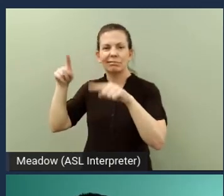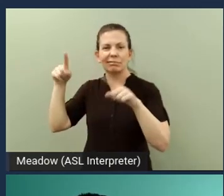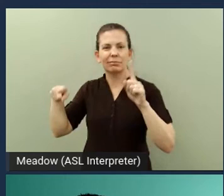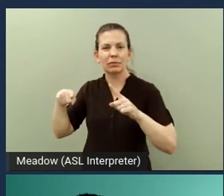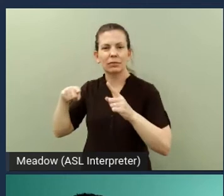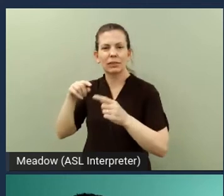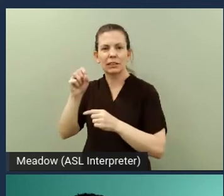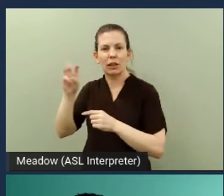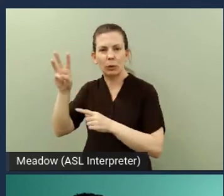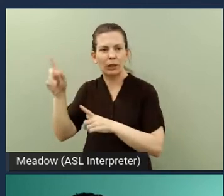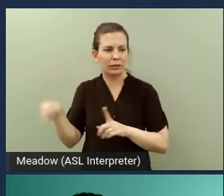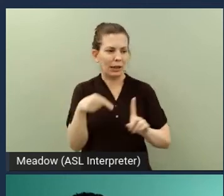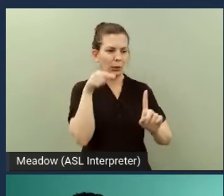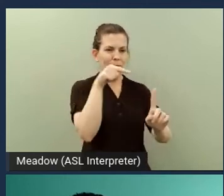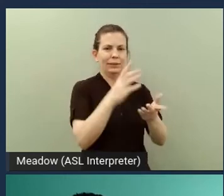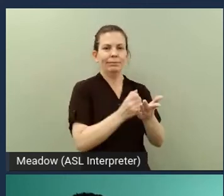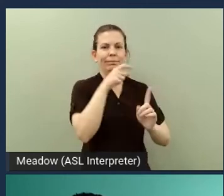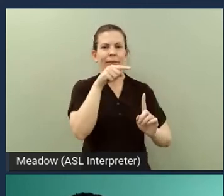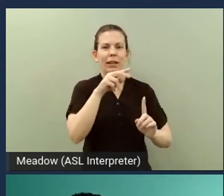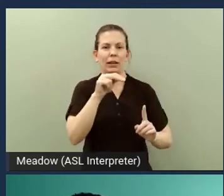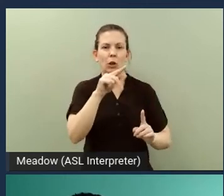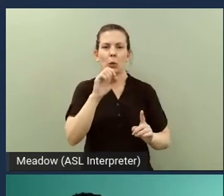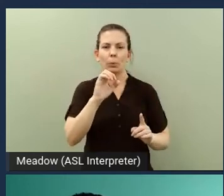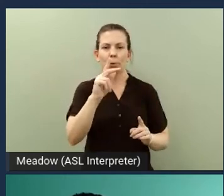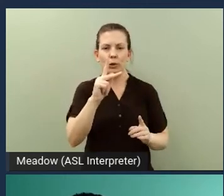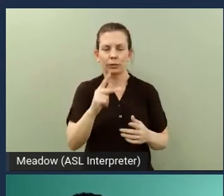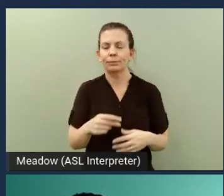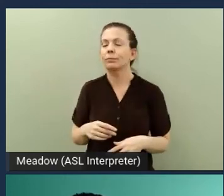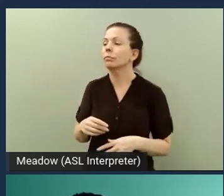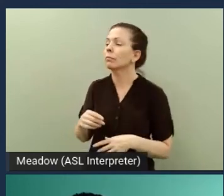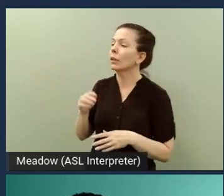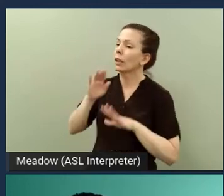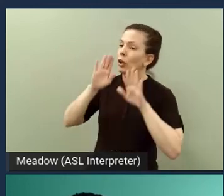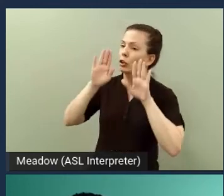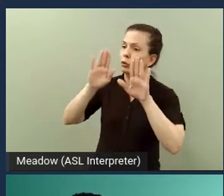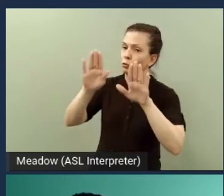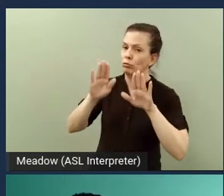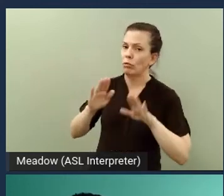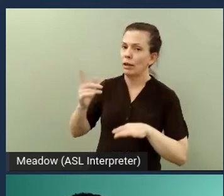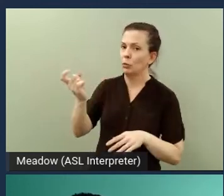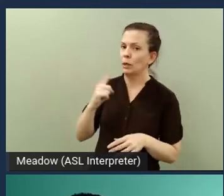Yeah, that's a great question, Kyle.. The main advantage you will see is that